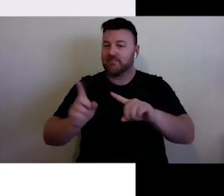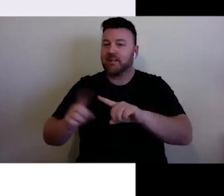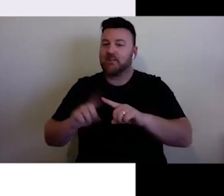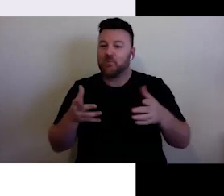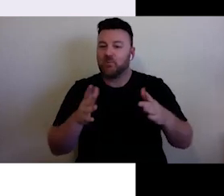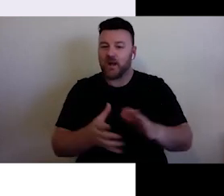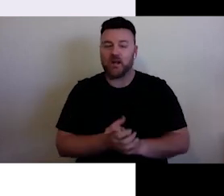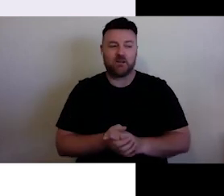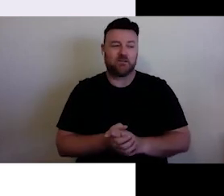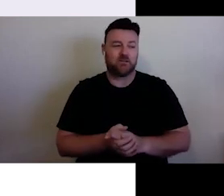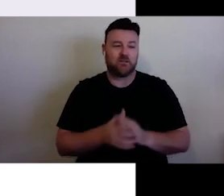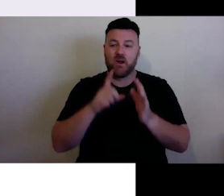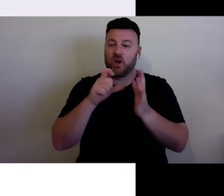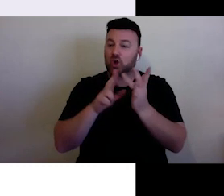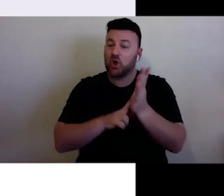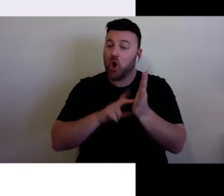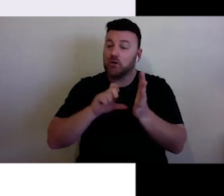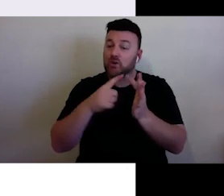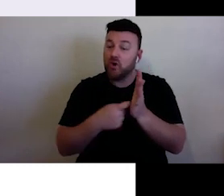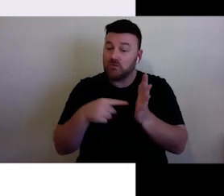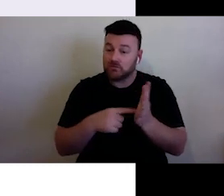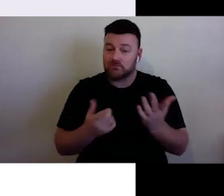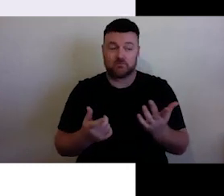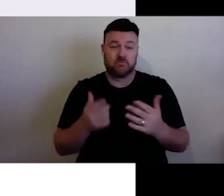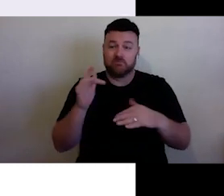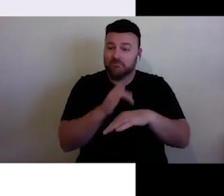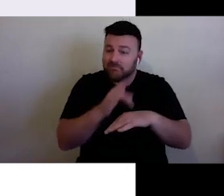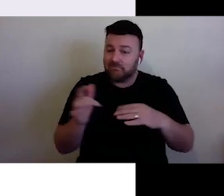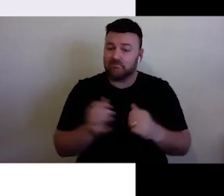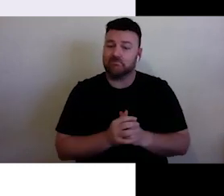plays, and cultural events are occurring but people are worried,